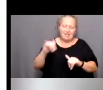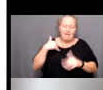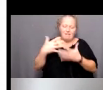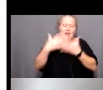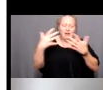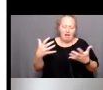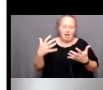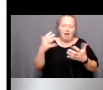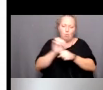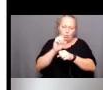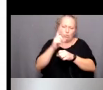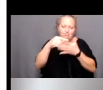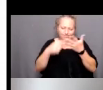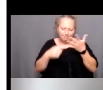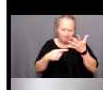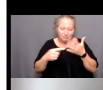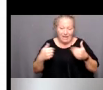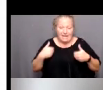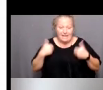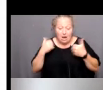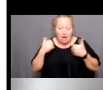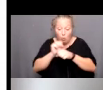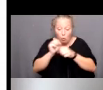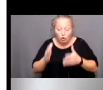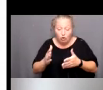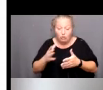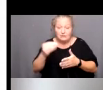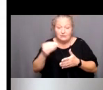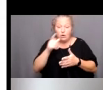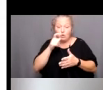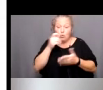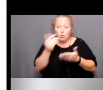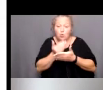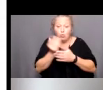it's clear that there's some more work to do our results, show the young